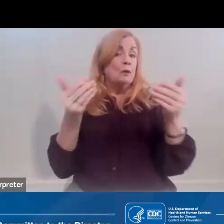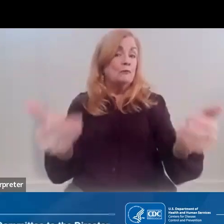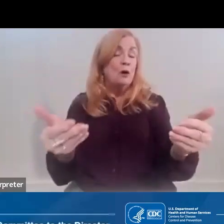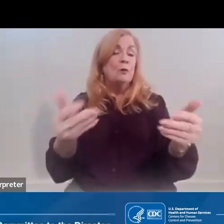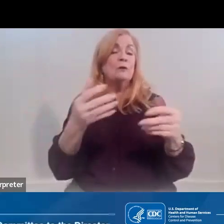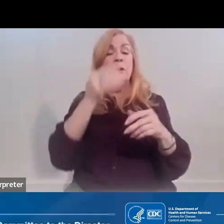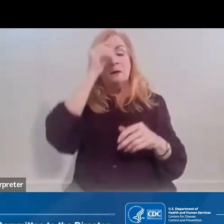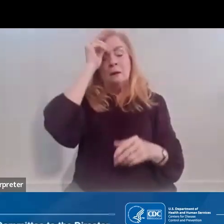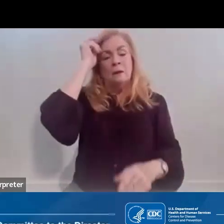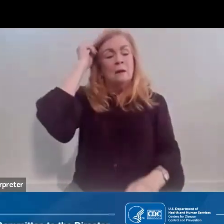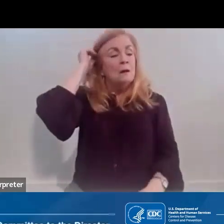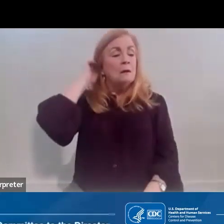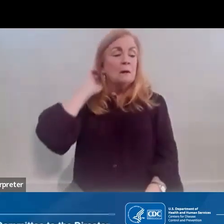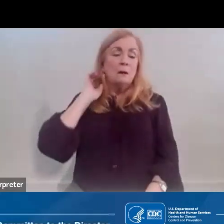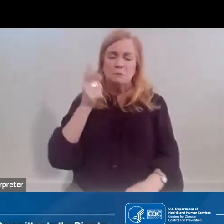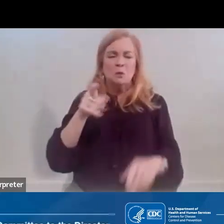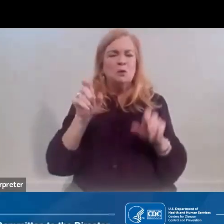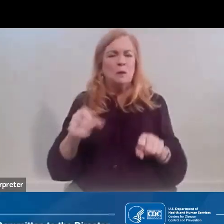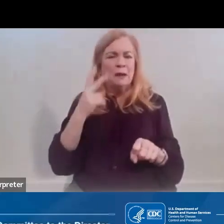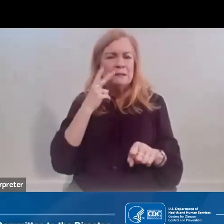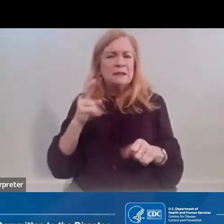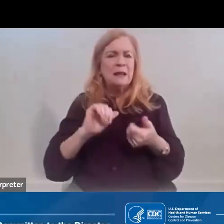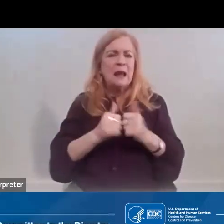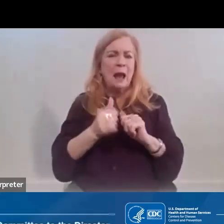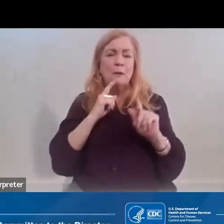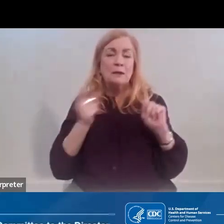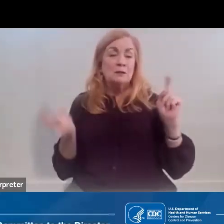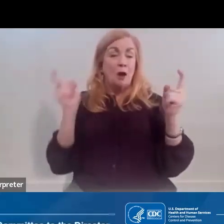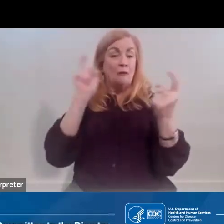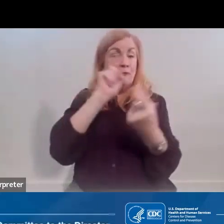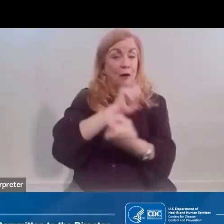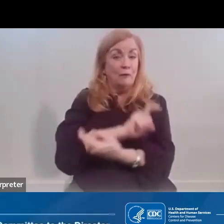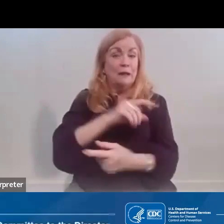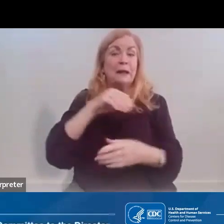And I think you can see how it is evolving in a really healthy and productive way